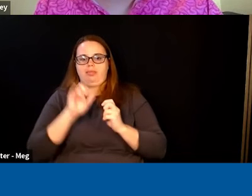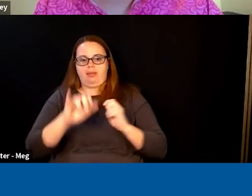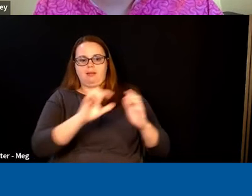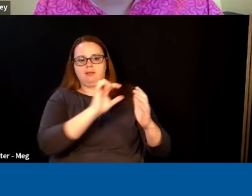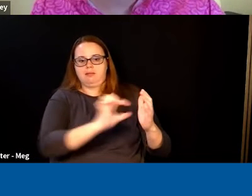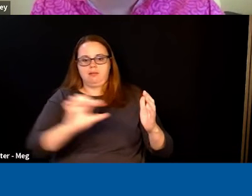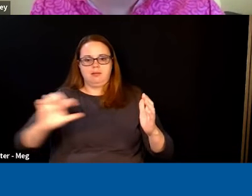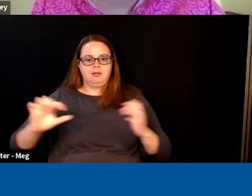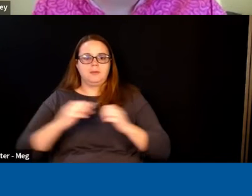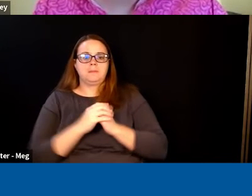Shifting back out.